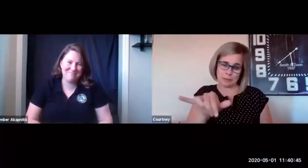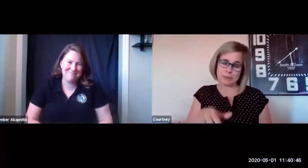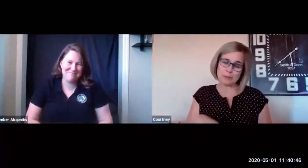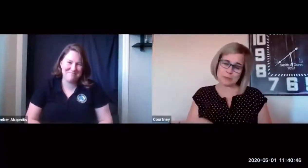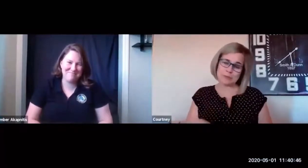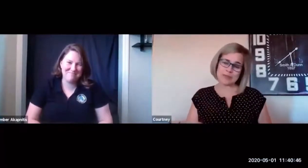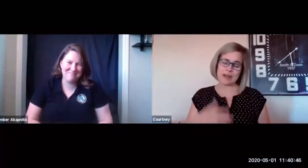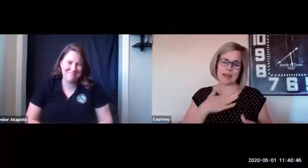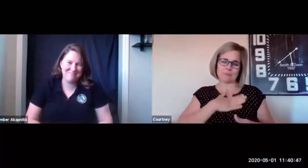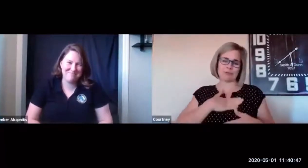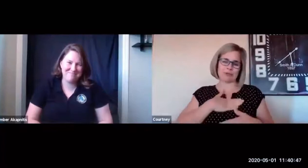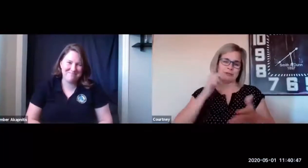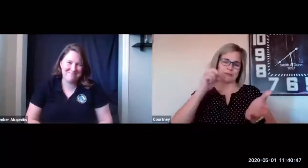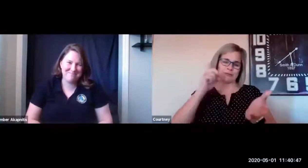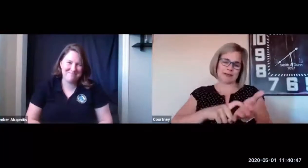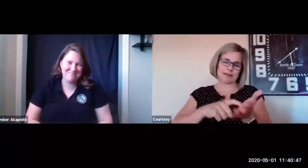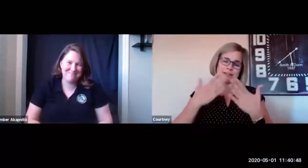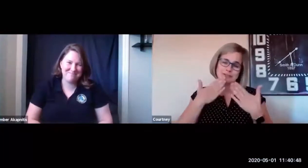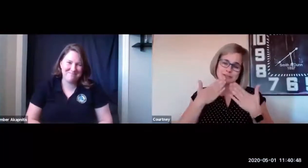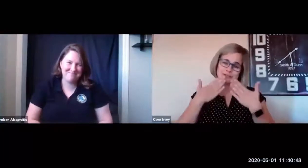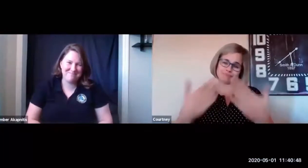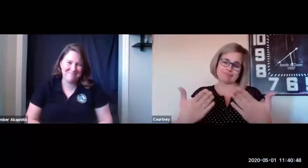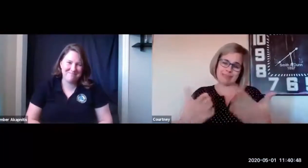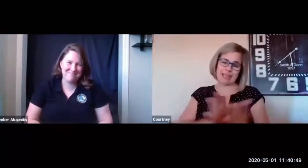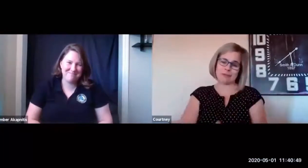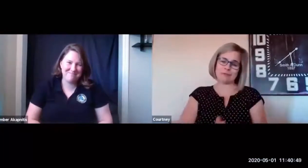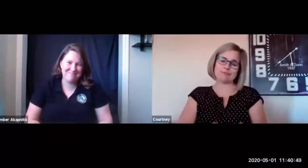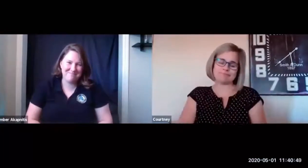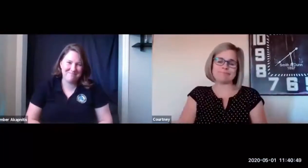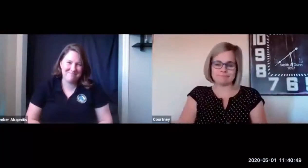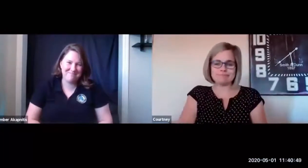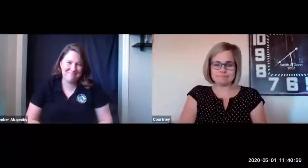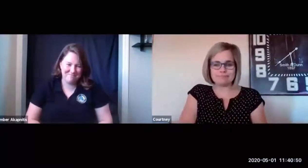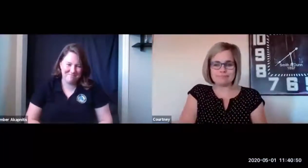PDSD wouldn't be the same without any of you and I appreciate the recognition thank you